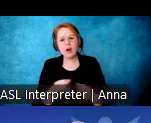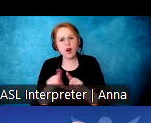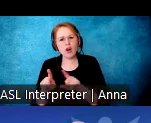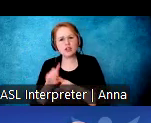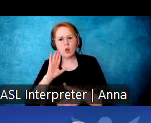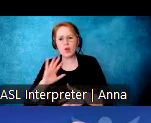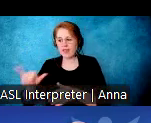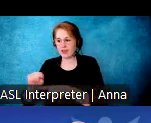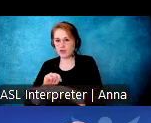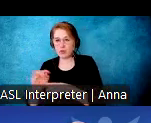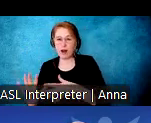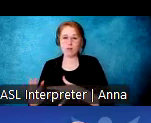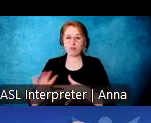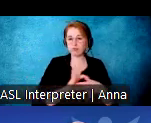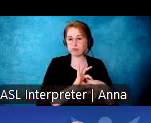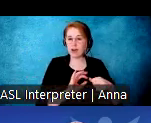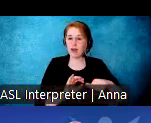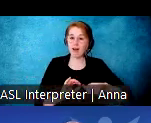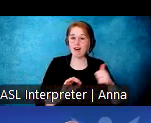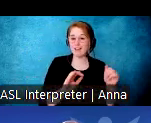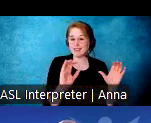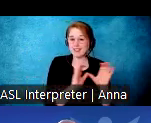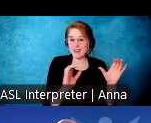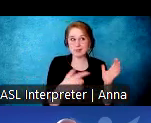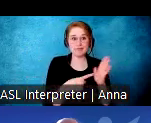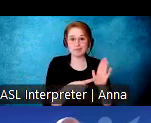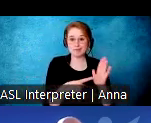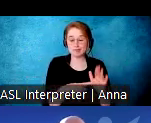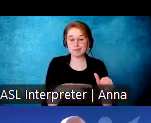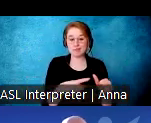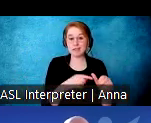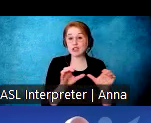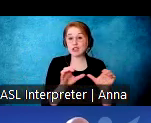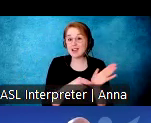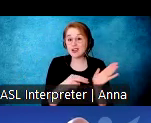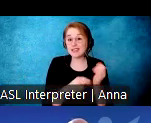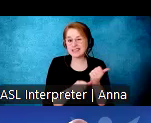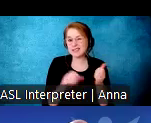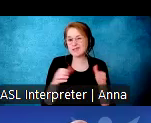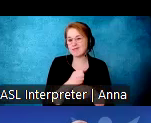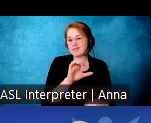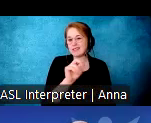to other certifications such as certified nursing assistant. For the future of work,